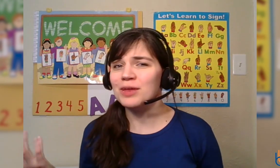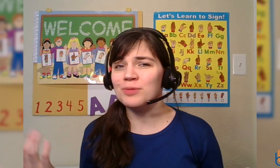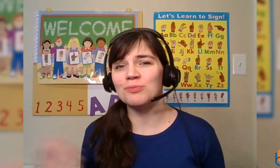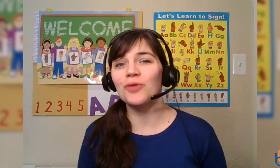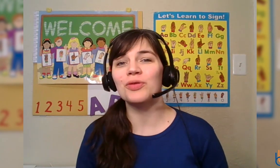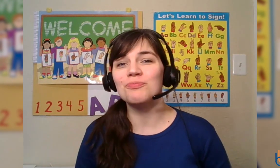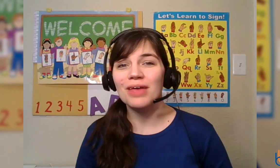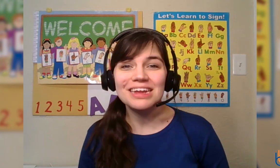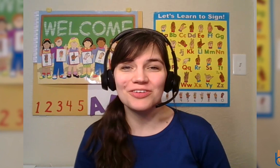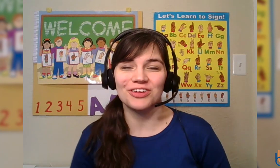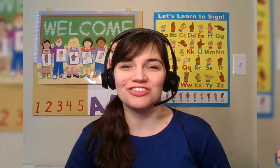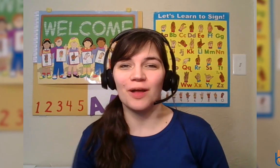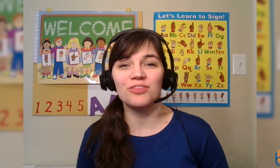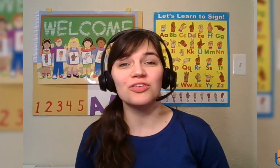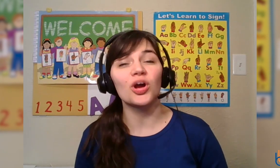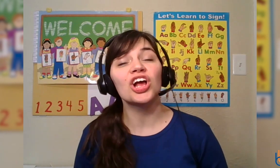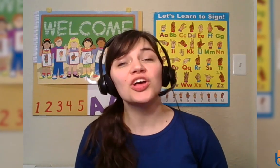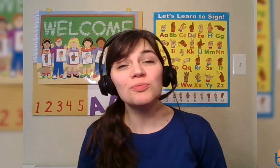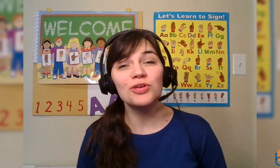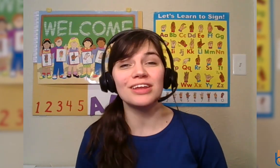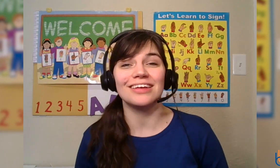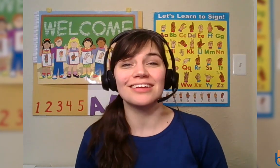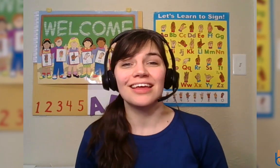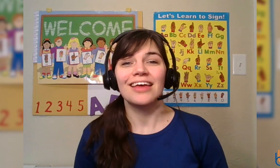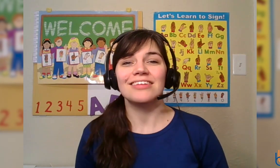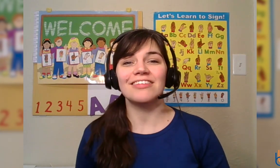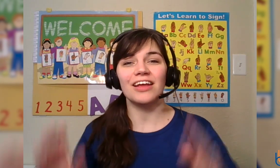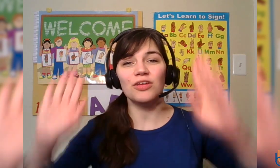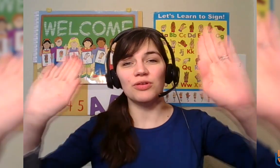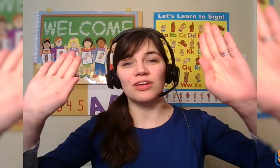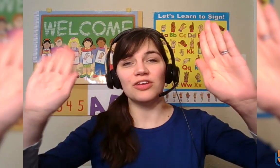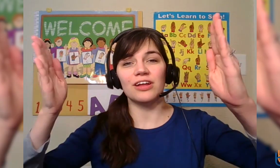people with many different jobs in your community. To sign community, you're gonna